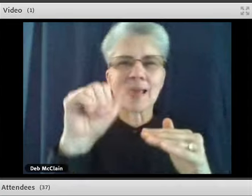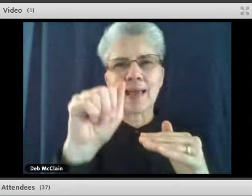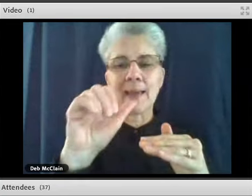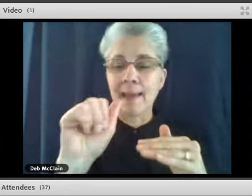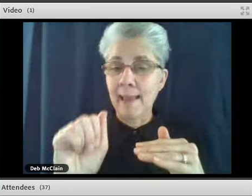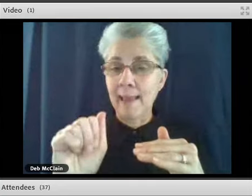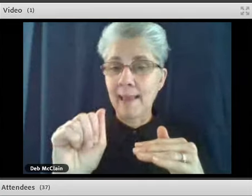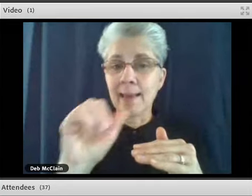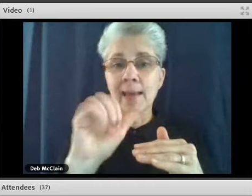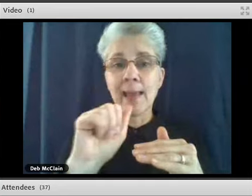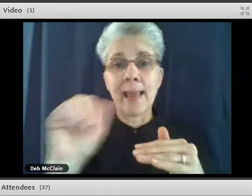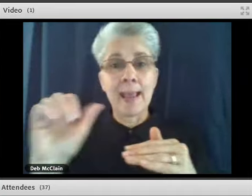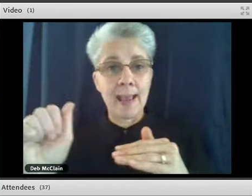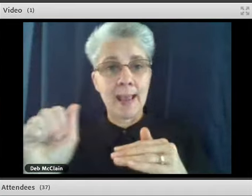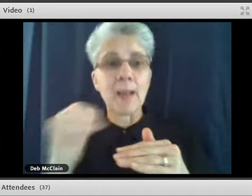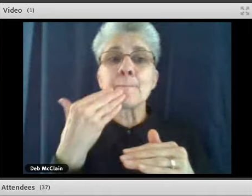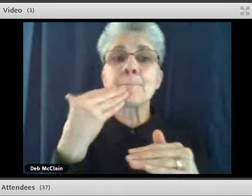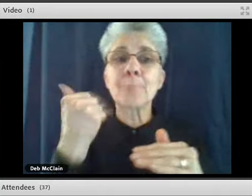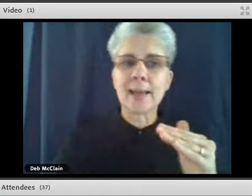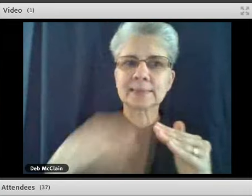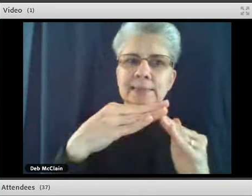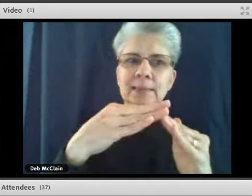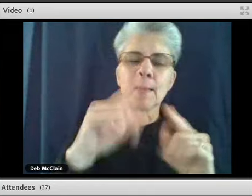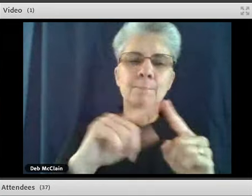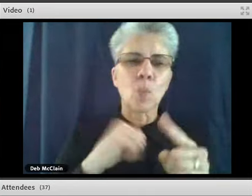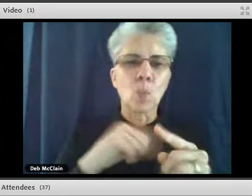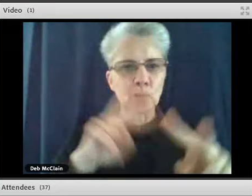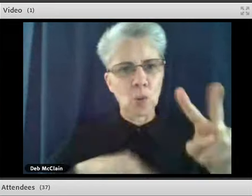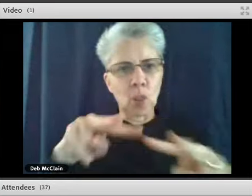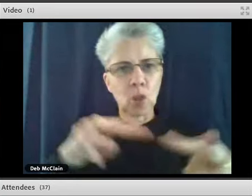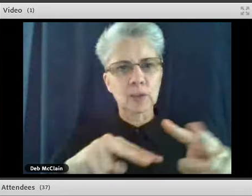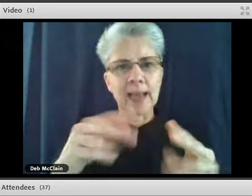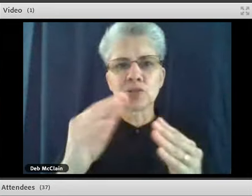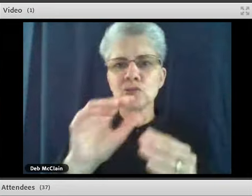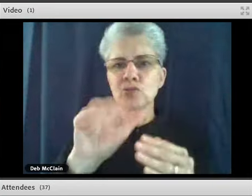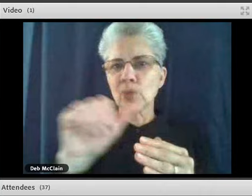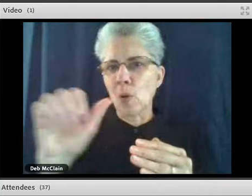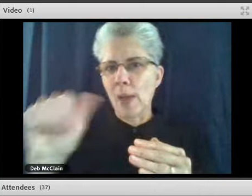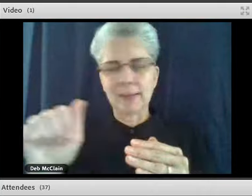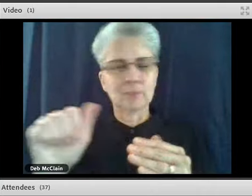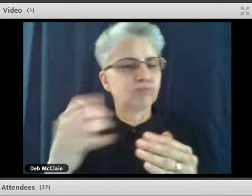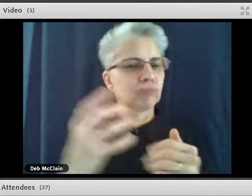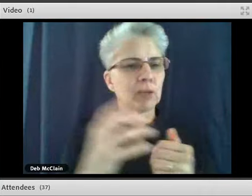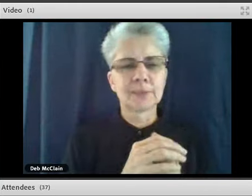They have A, AA. AAA is the best. But once you start looking at AAA,